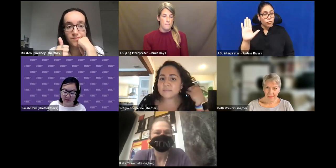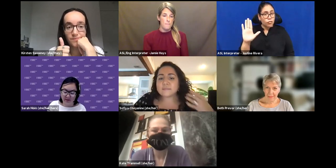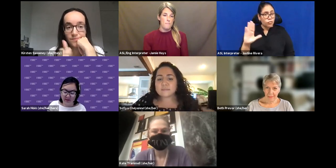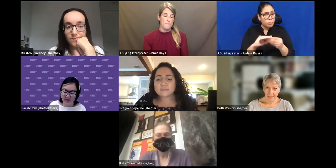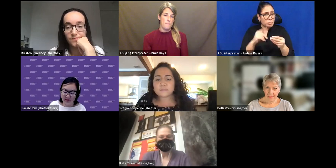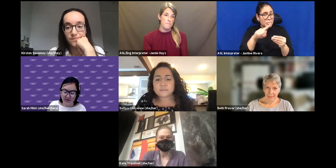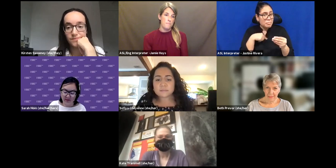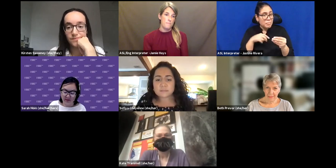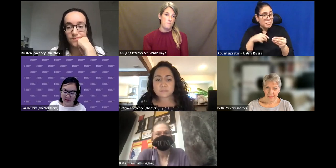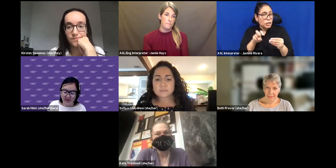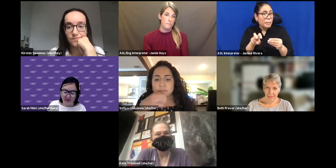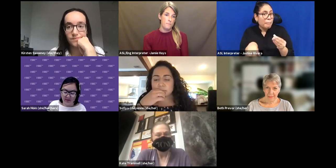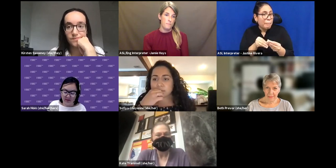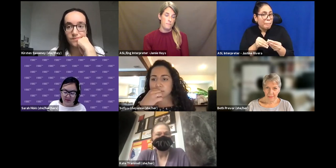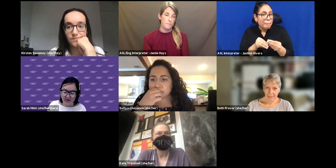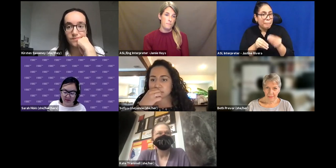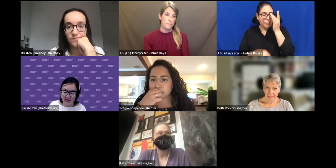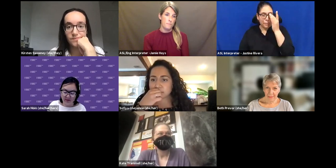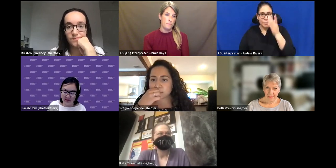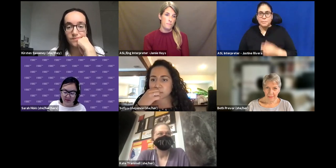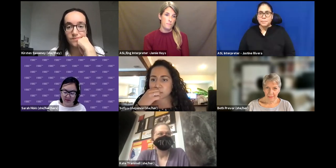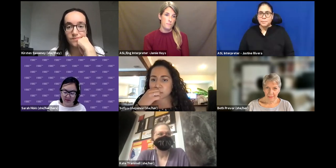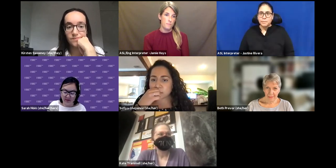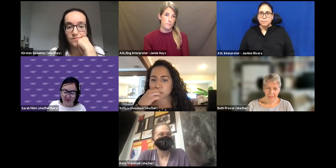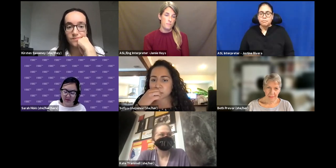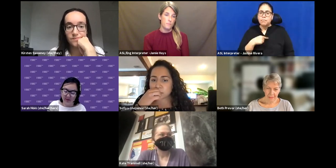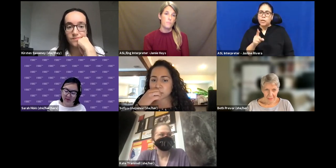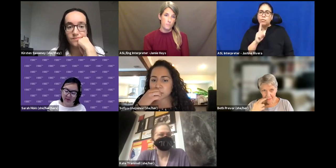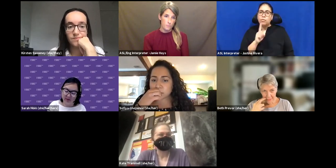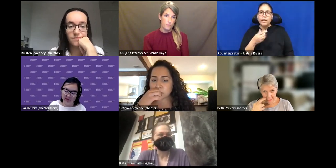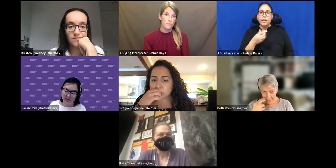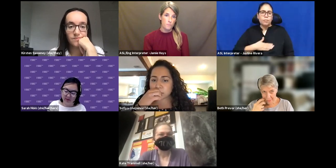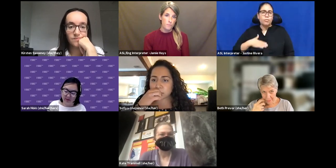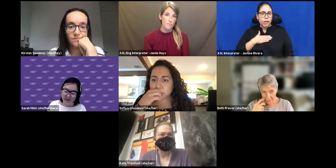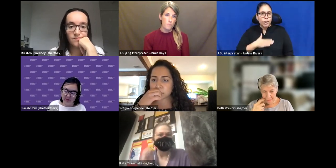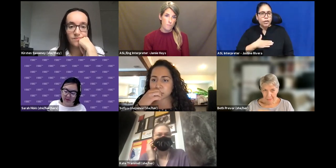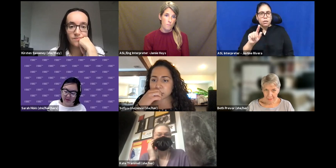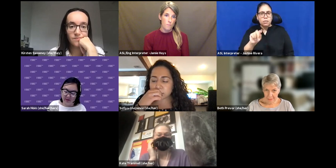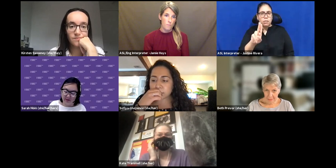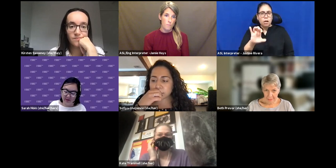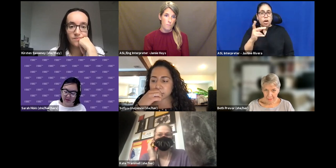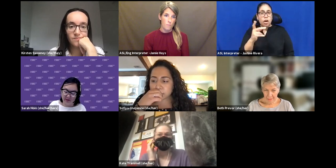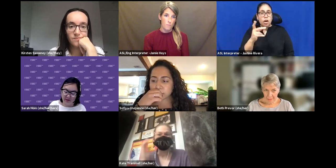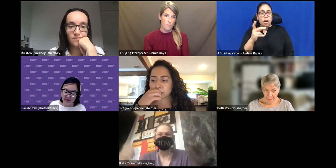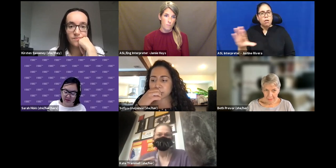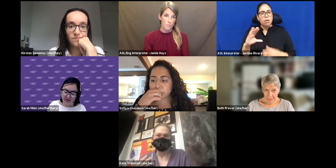in. So I really appreciate Tucker's comments about how we